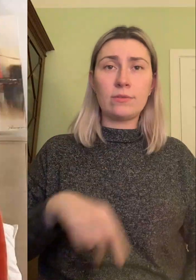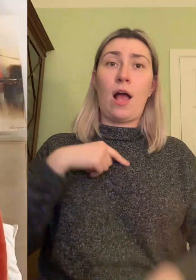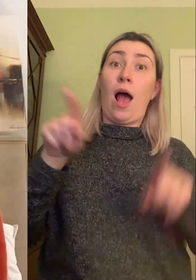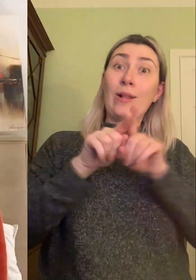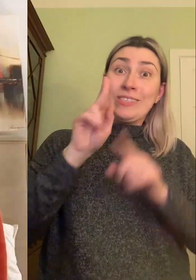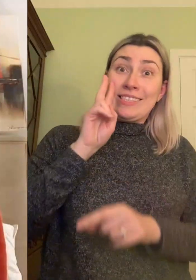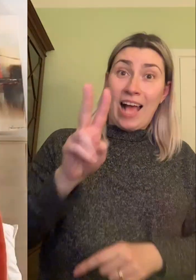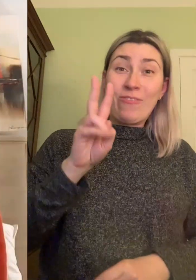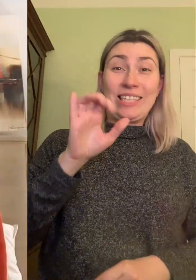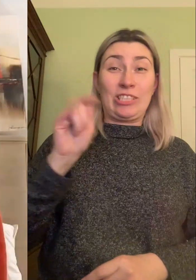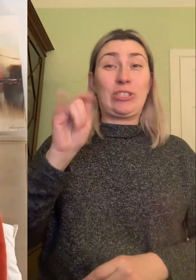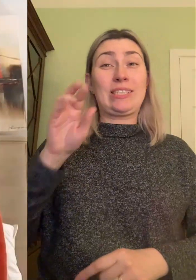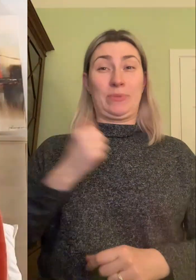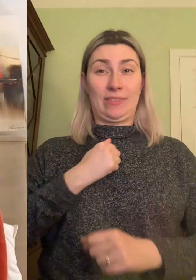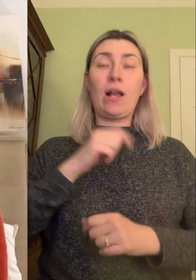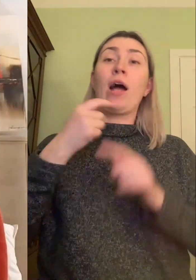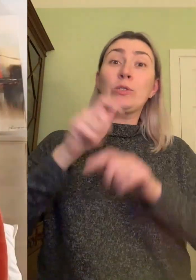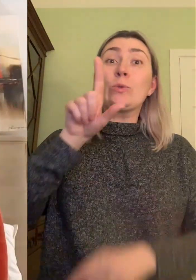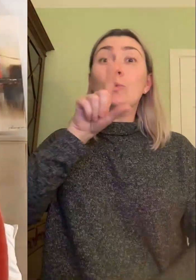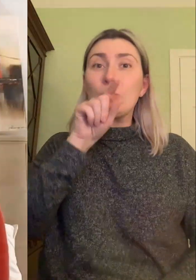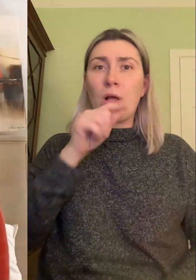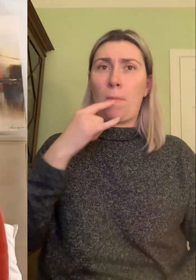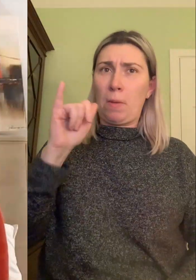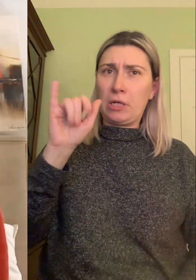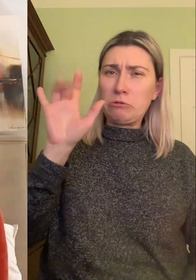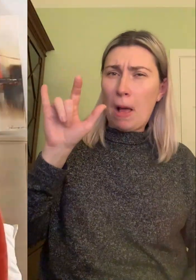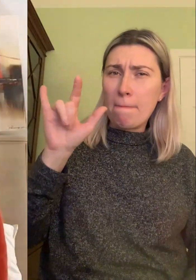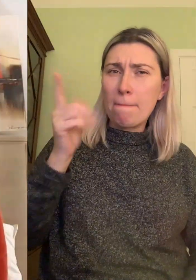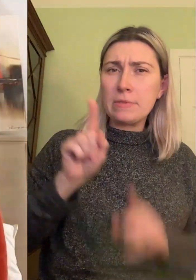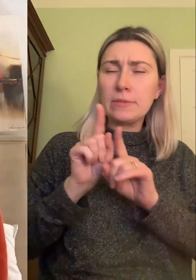I just saw that on 'Vicky’s Tribe', and on Twitter - or maybe it was Instagram?